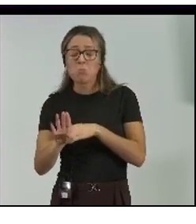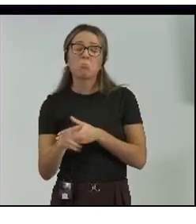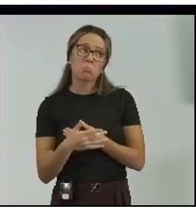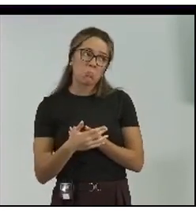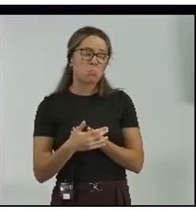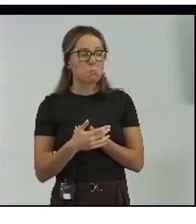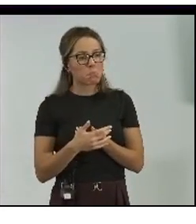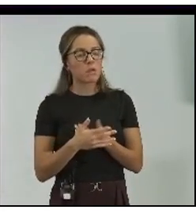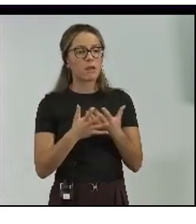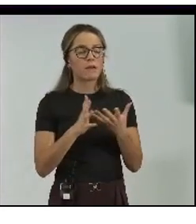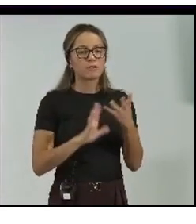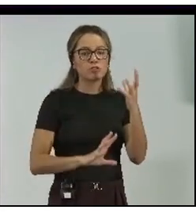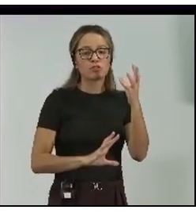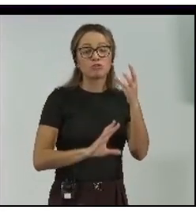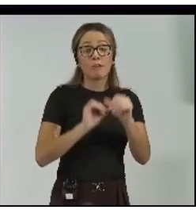you're actually bringing the data back in.